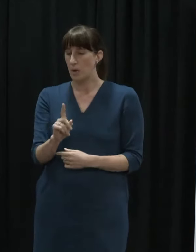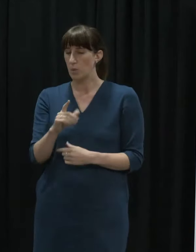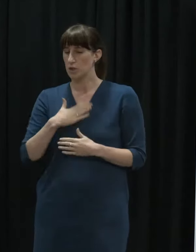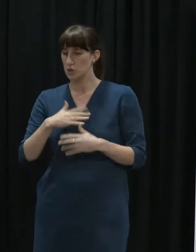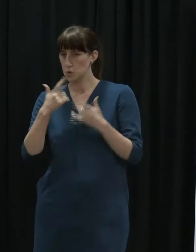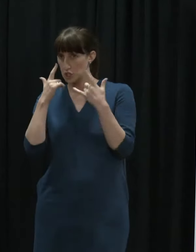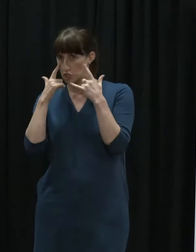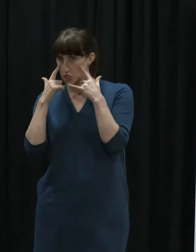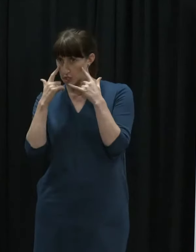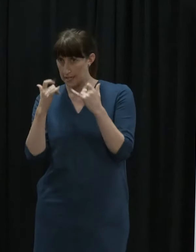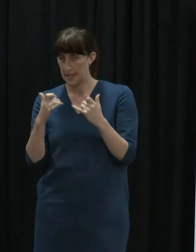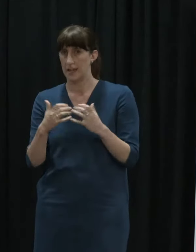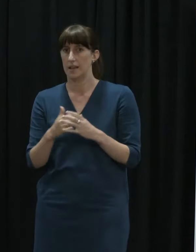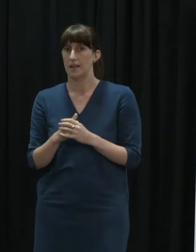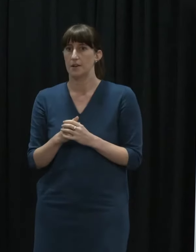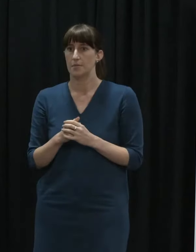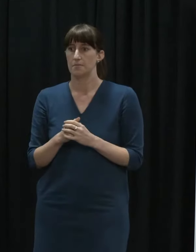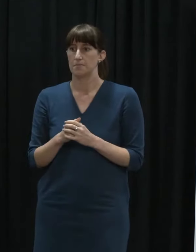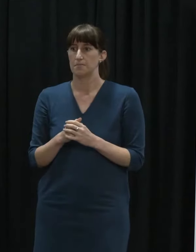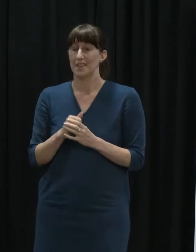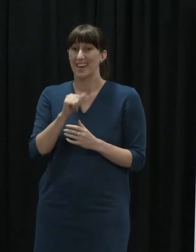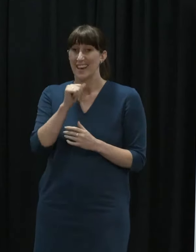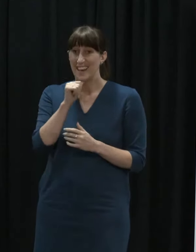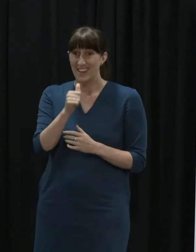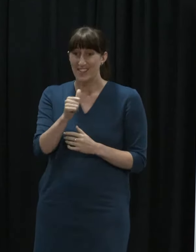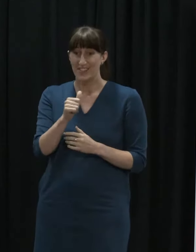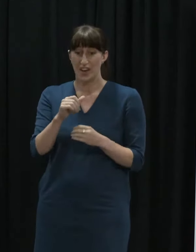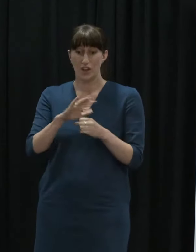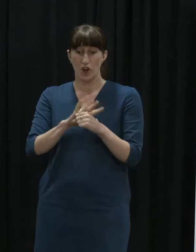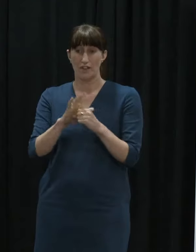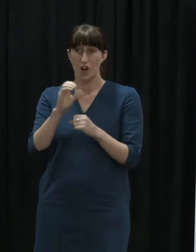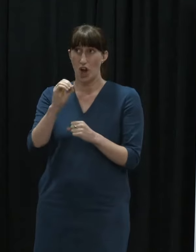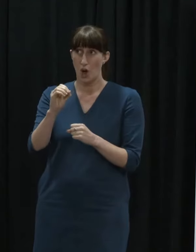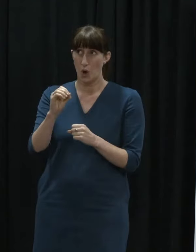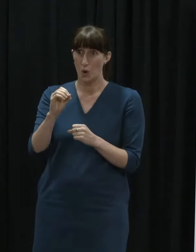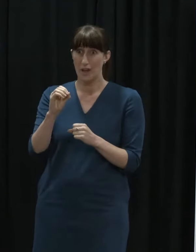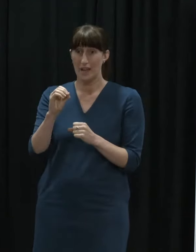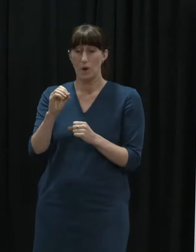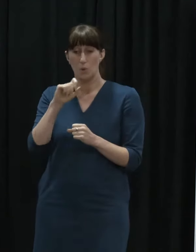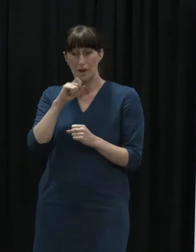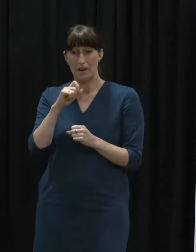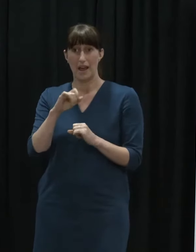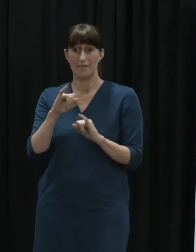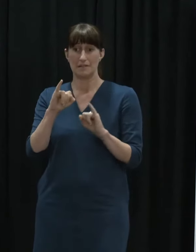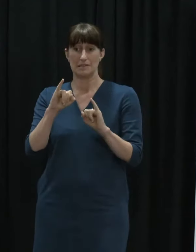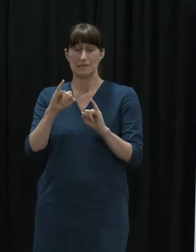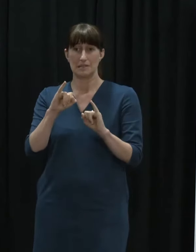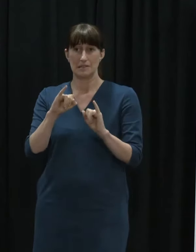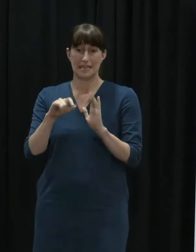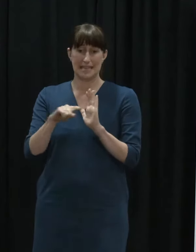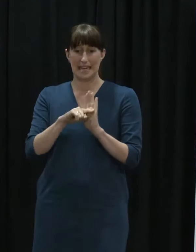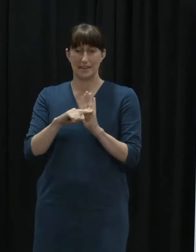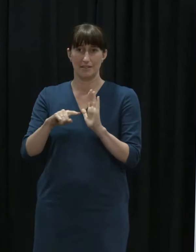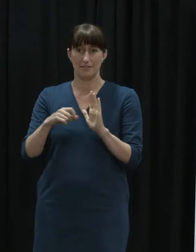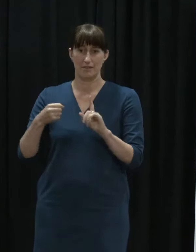I will set I wasn't going to pre-emptive list regulate around what is good to happen and I won't. We haven't yet changed any of the decisions we have made. I do want to give comfort to people that if there is